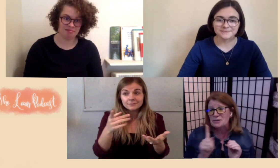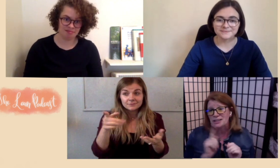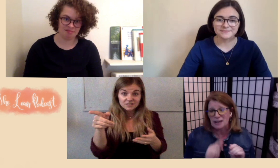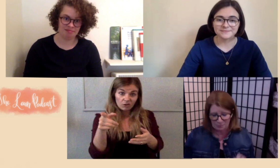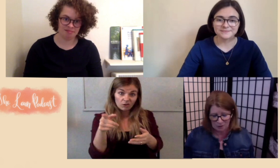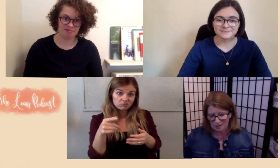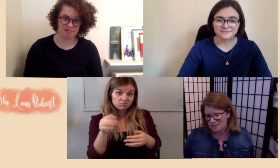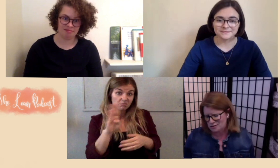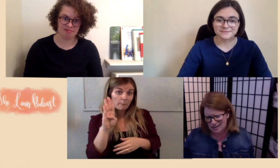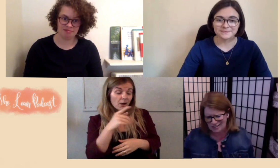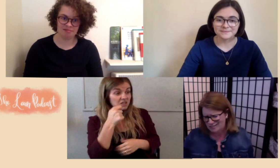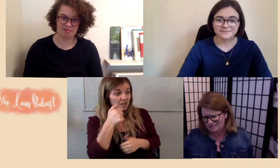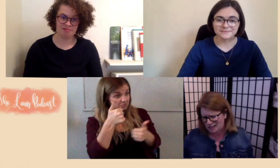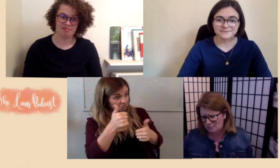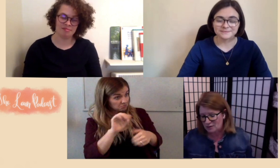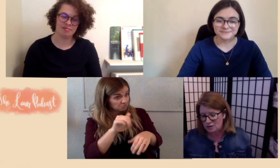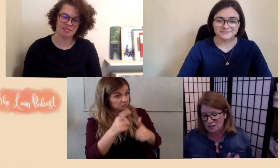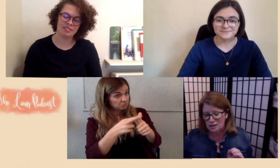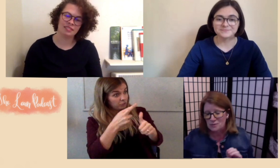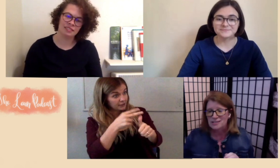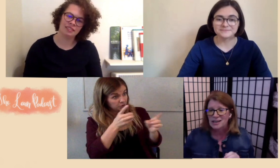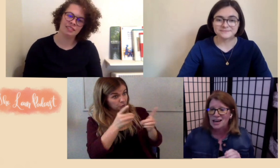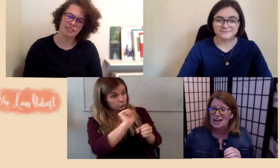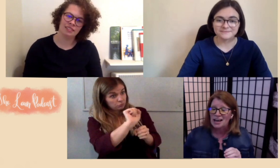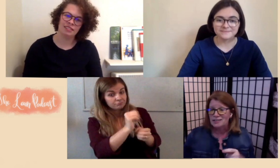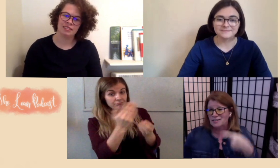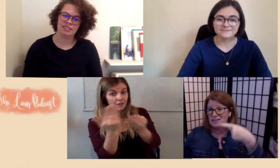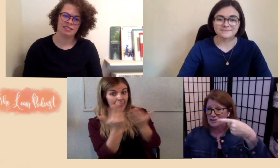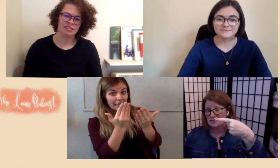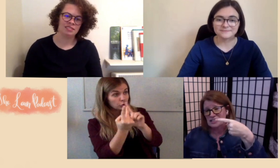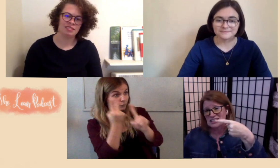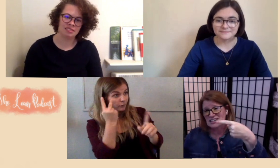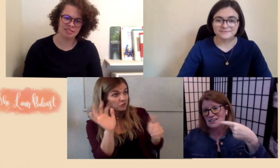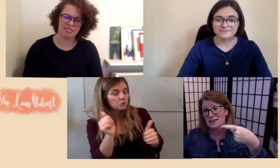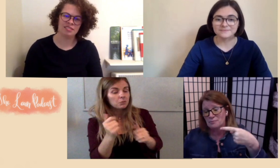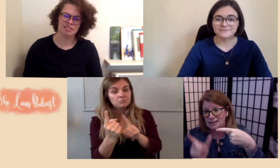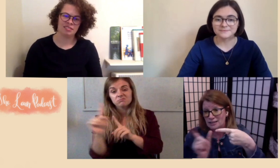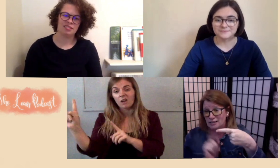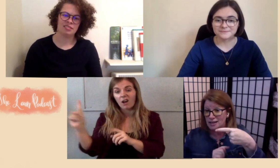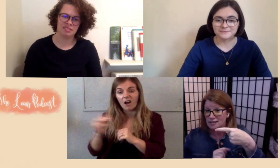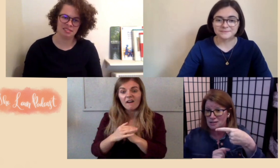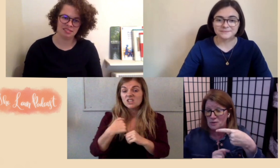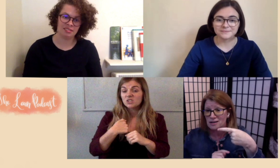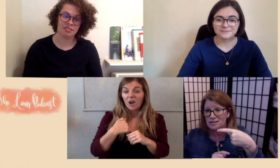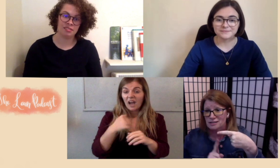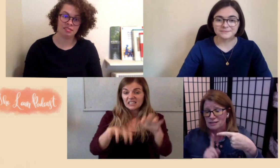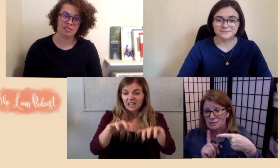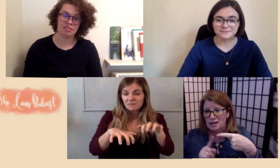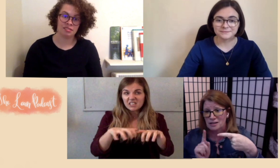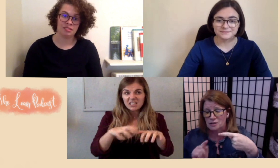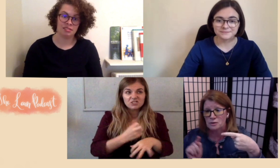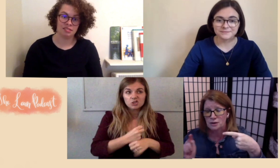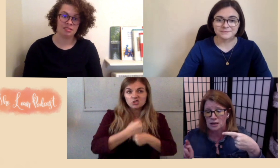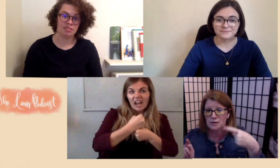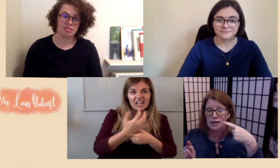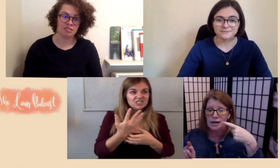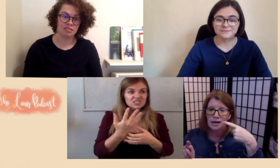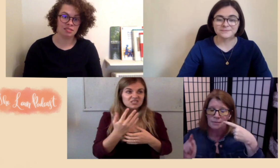was "Demand/Control Theory" by Robert Karasek, "Healthy Work." And I'm like, "good, done ,check.